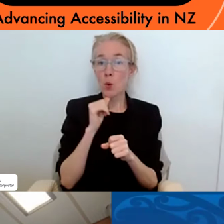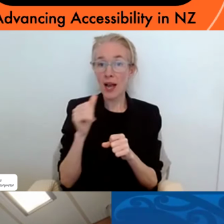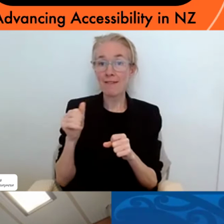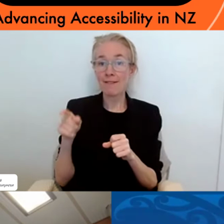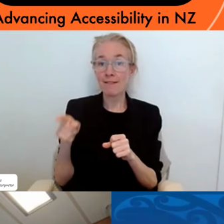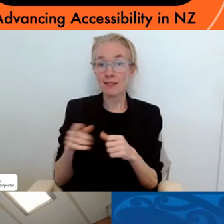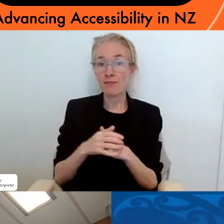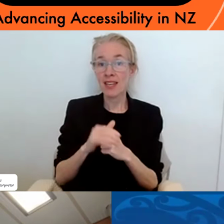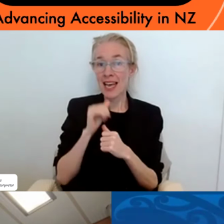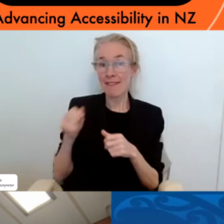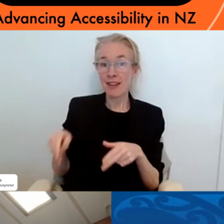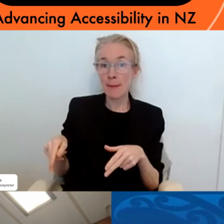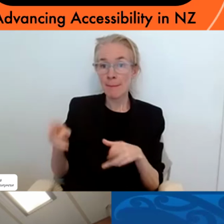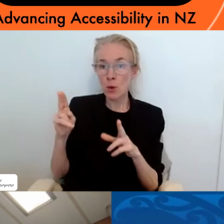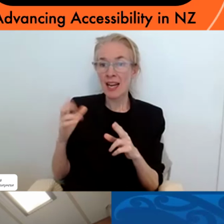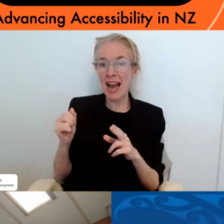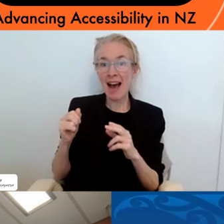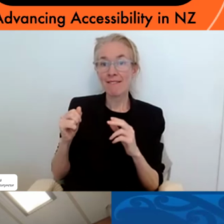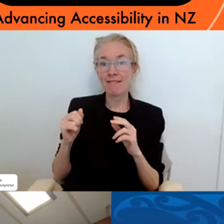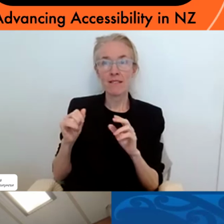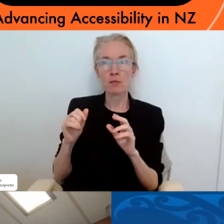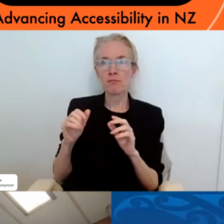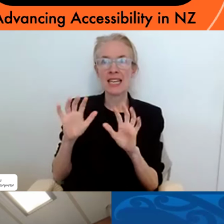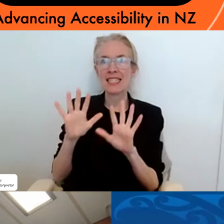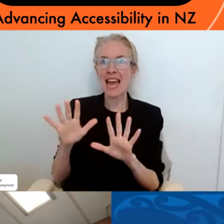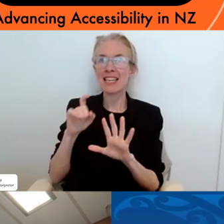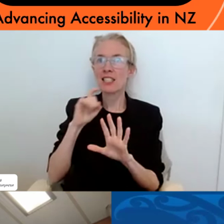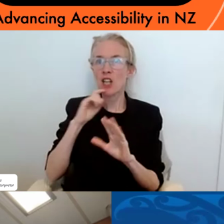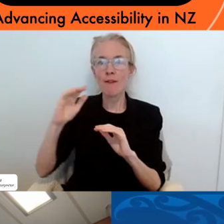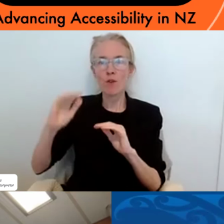people employed in it, it doesn't have to meet those standards. If